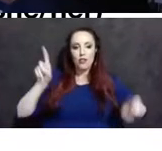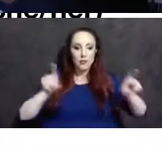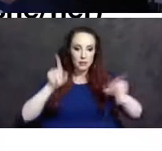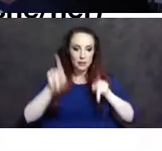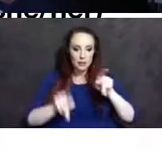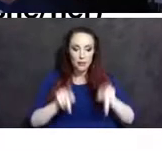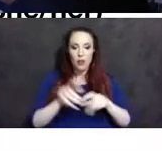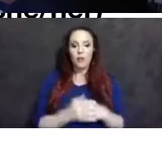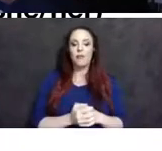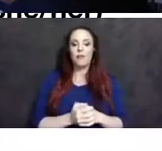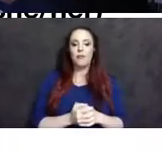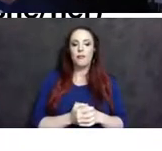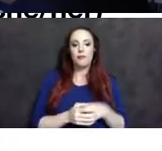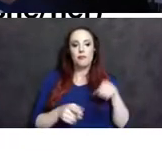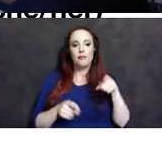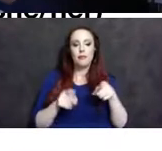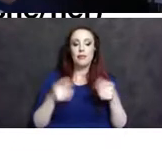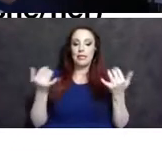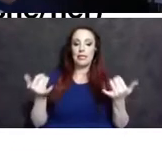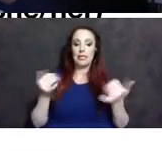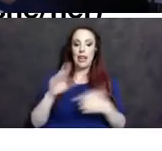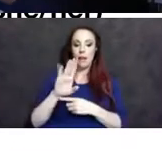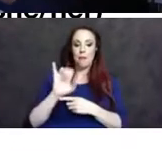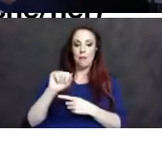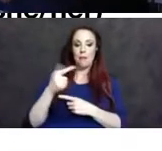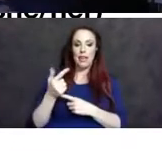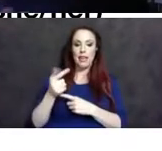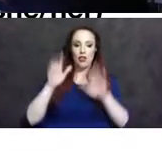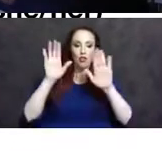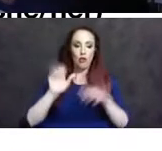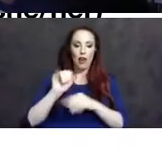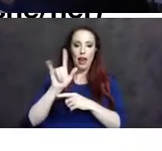This is being a great Ally For Trans and Gender Nonconforming colleagues.